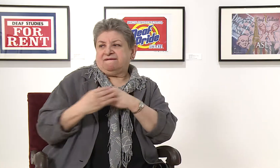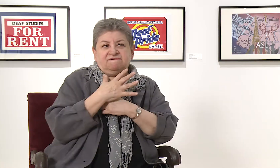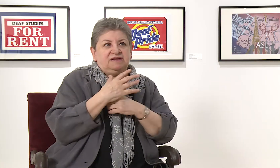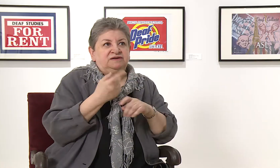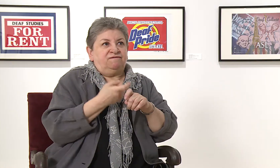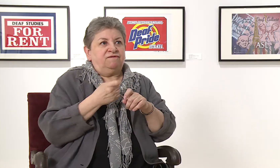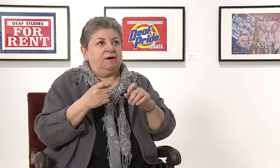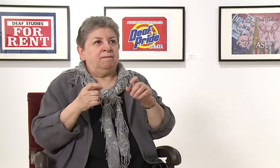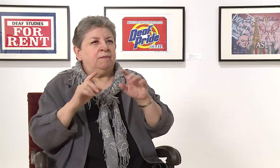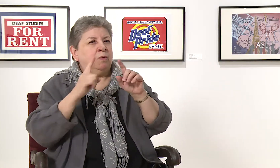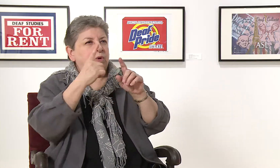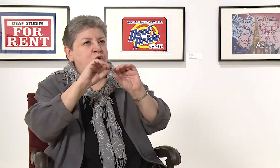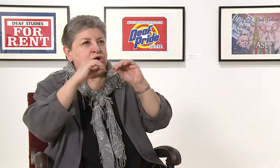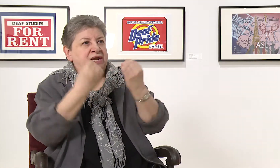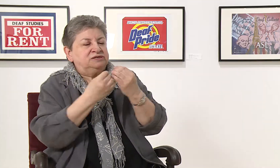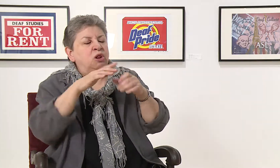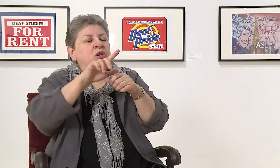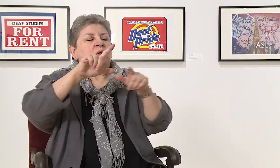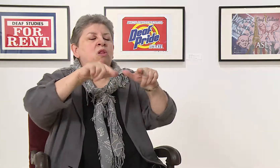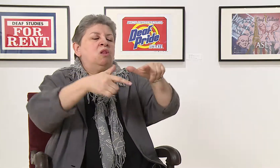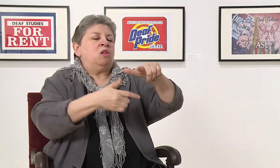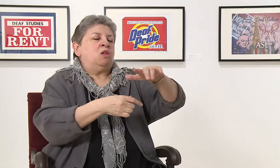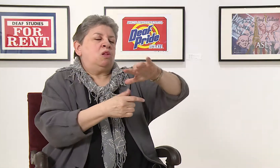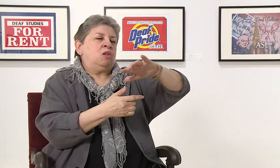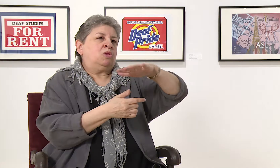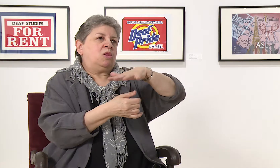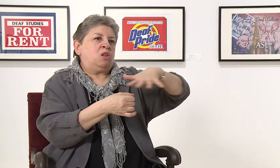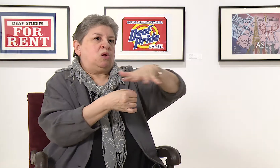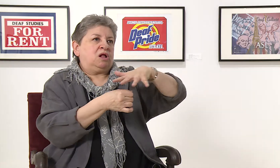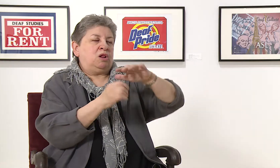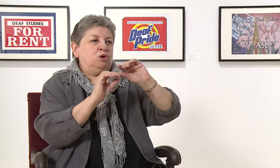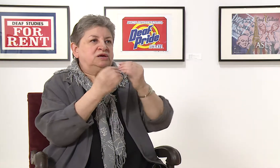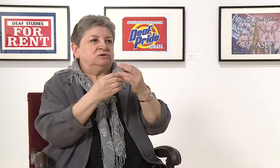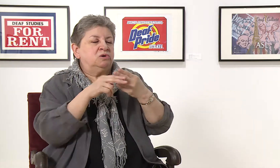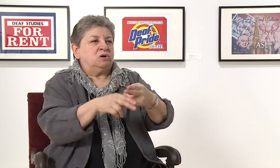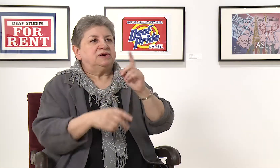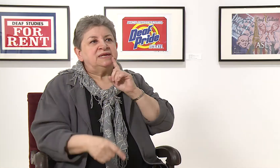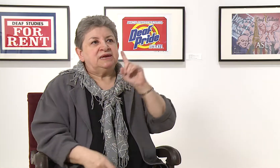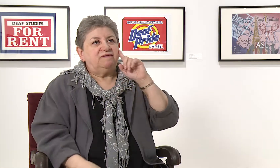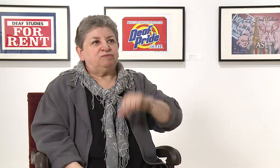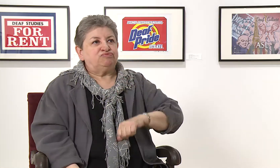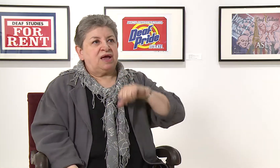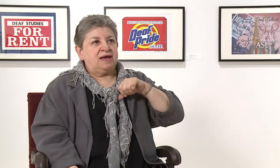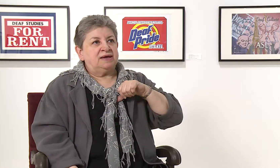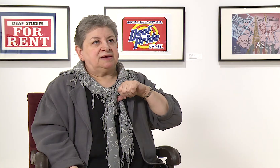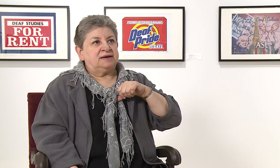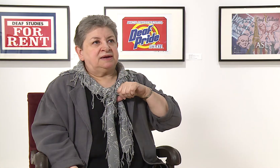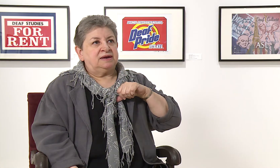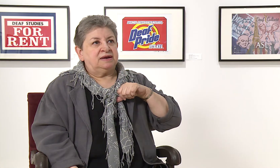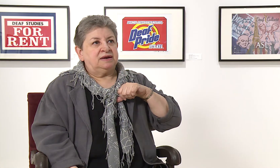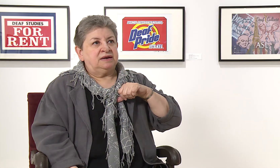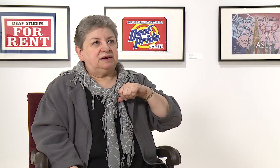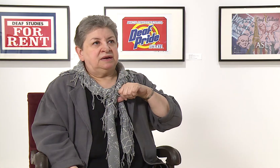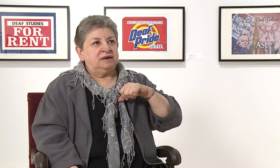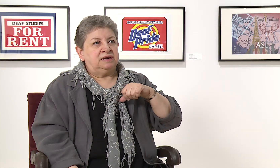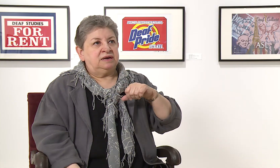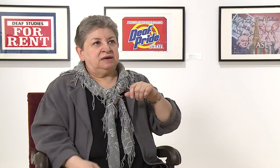I received inspiration, support, and advice from a local organization called Deaf Pride.